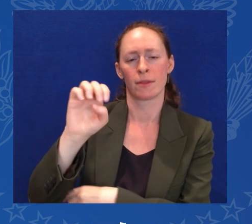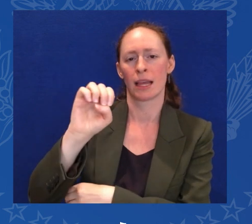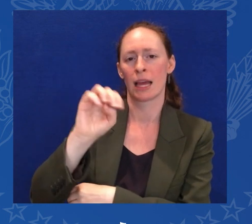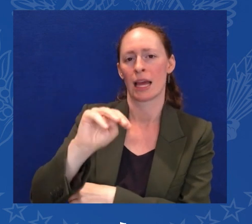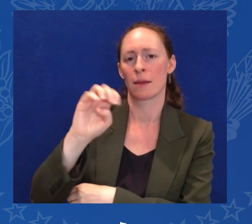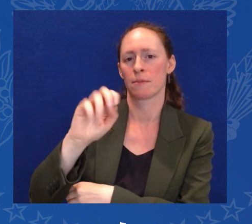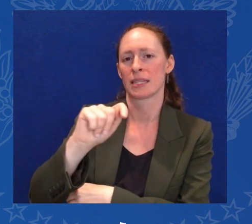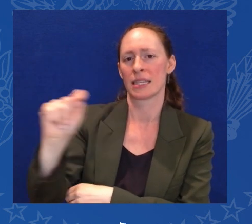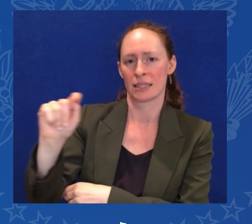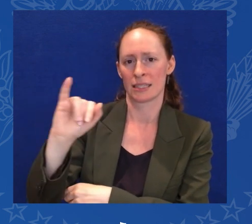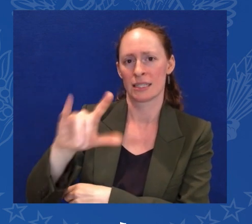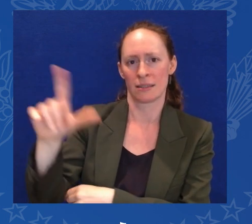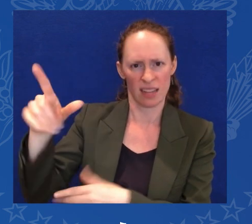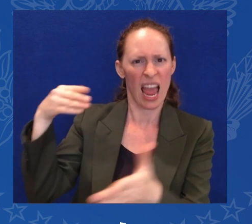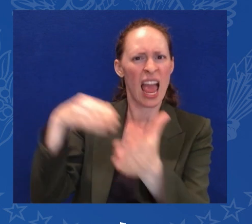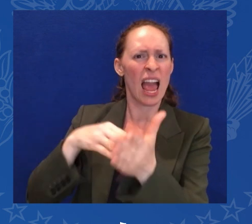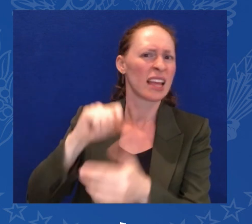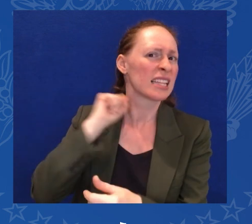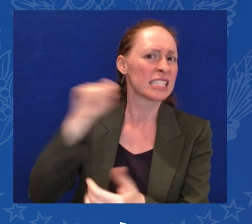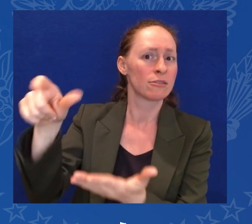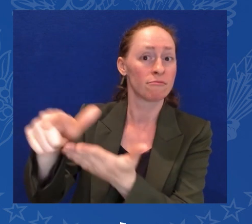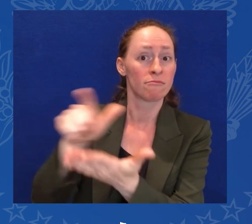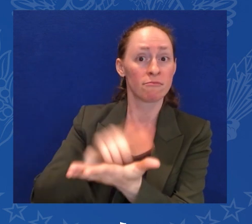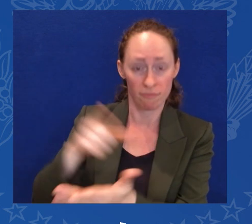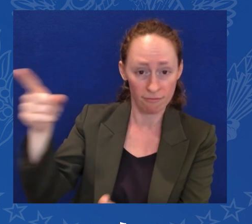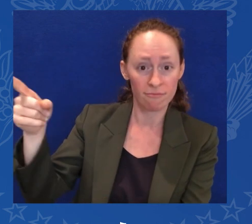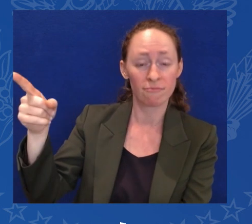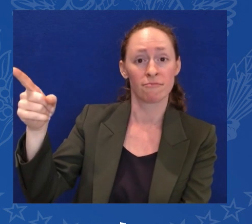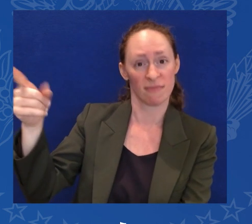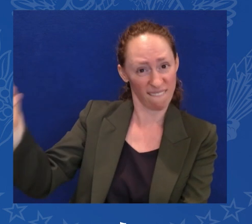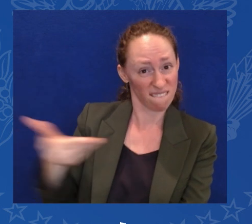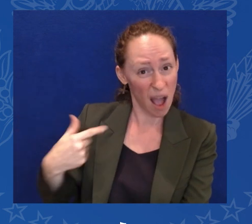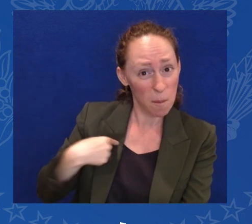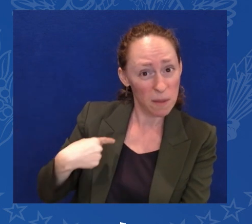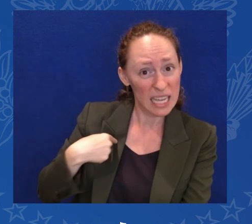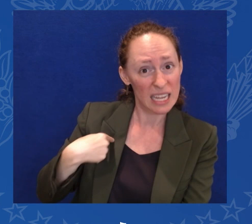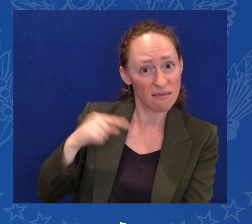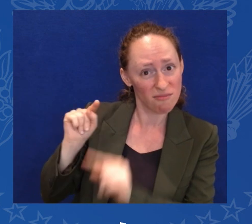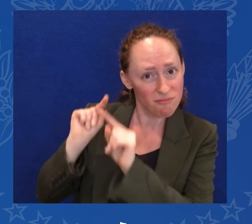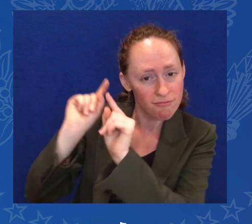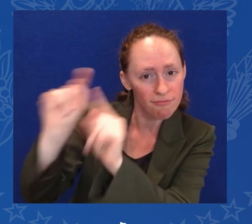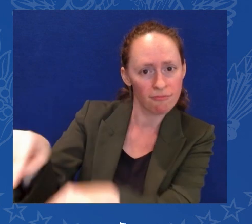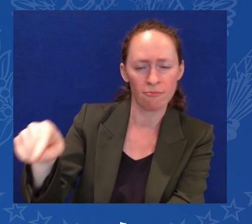his devotion to justice, to equality, his commitment to keeping the promise of America.